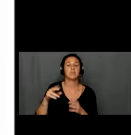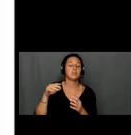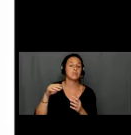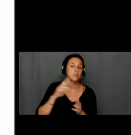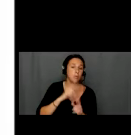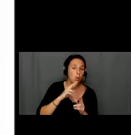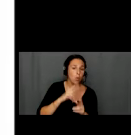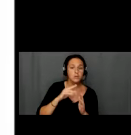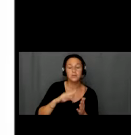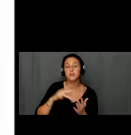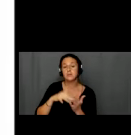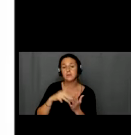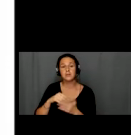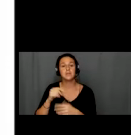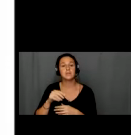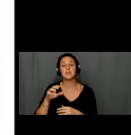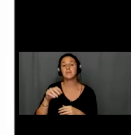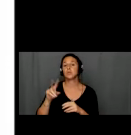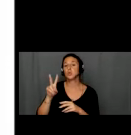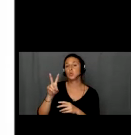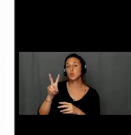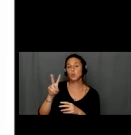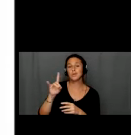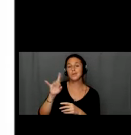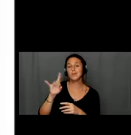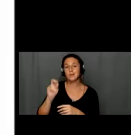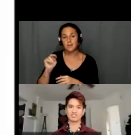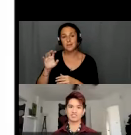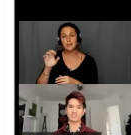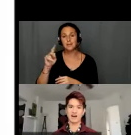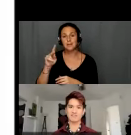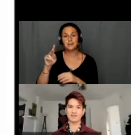stakeholders mentioned on the slide here, including state agency staff,